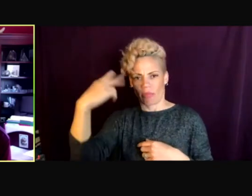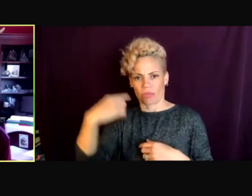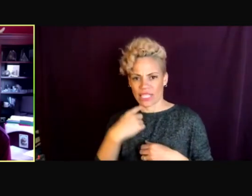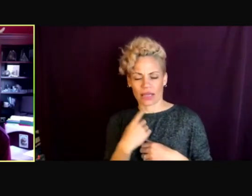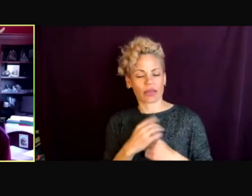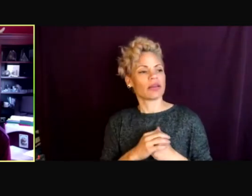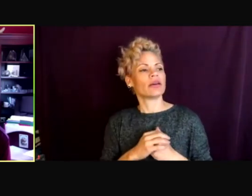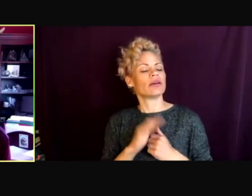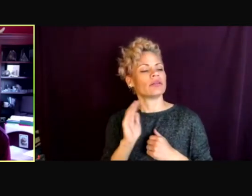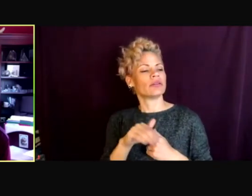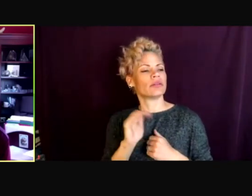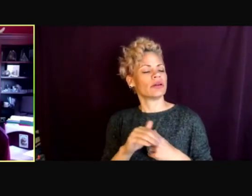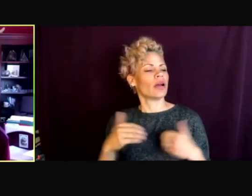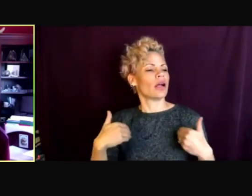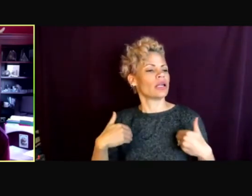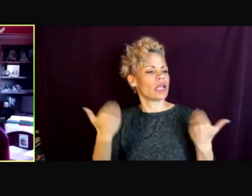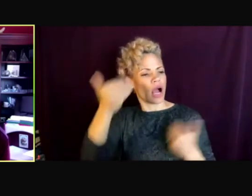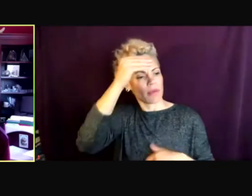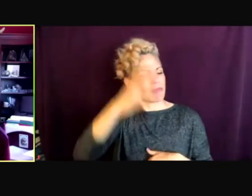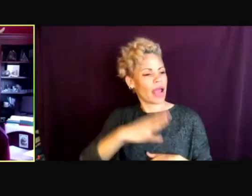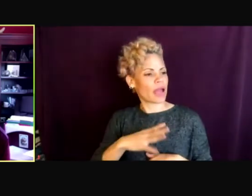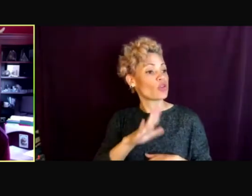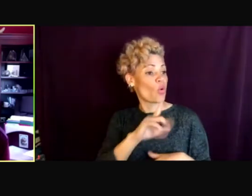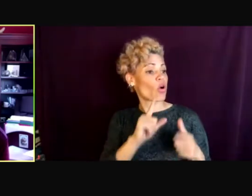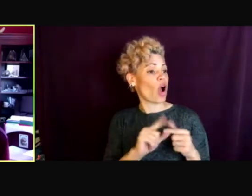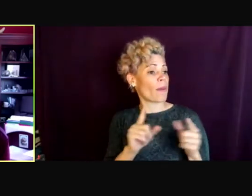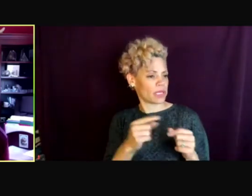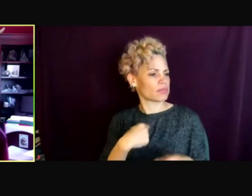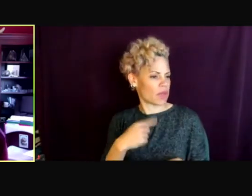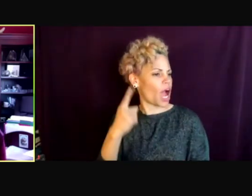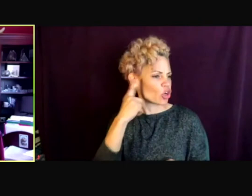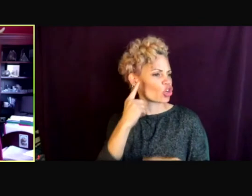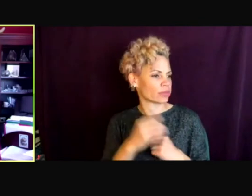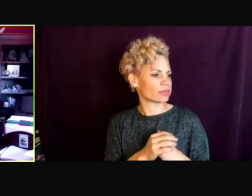"Young man, I heard your comments." And turned around and walked away.